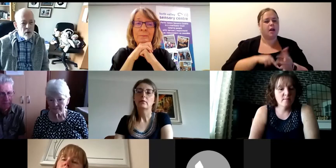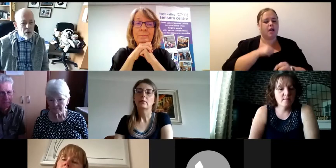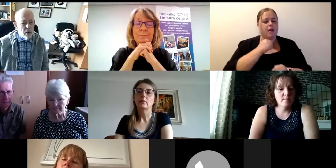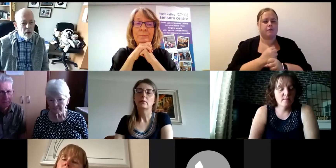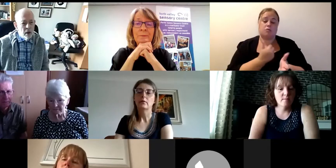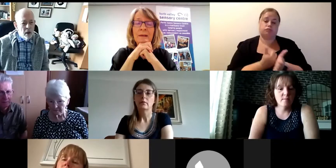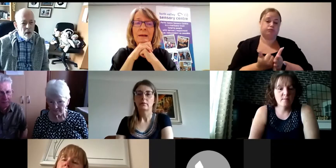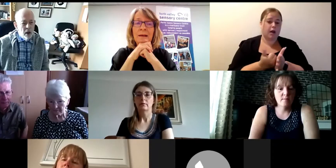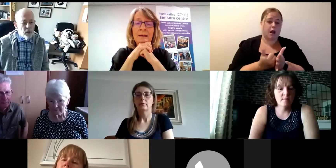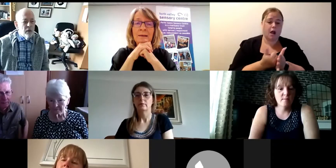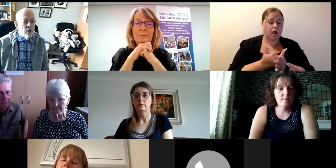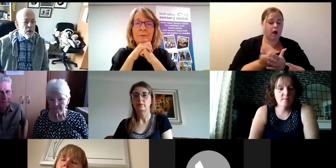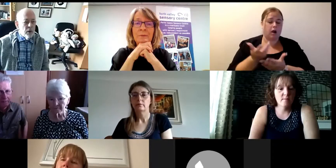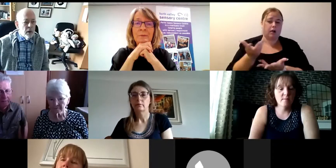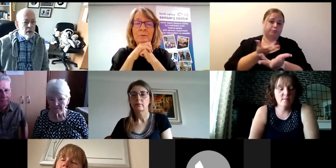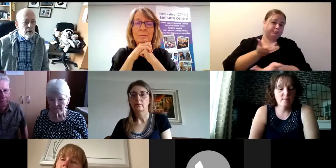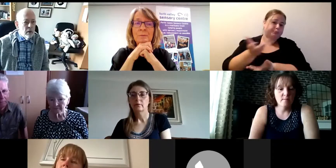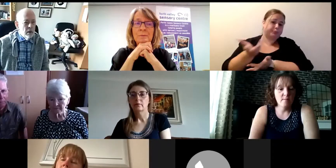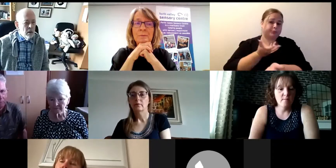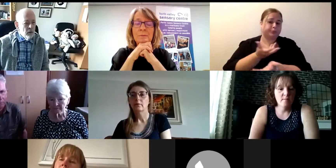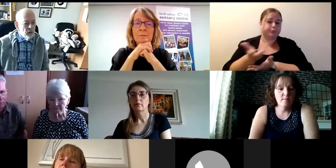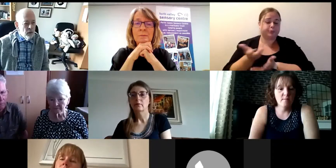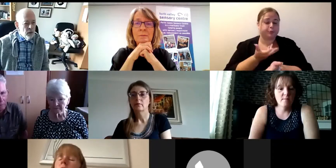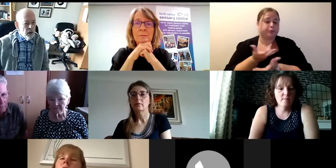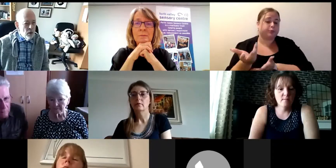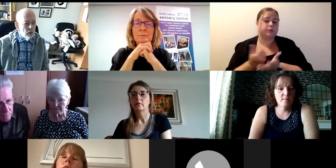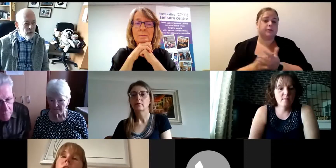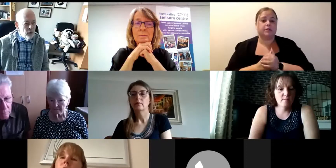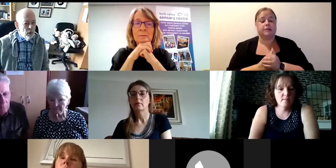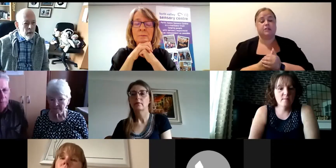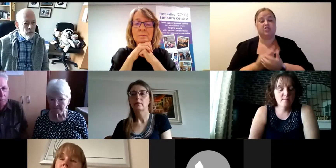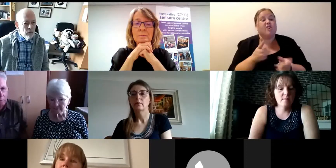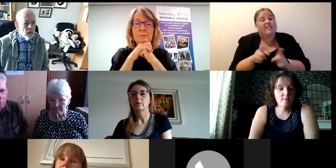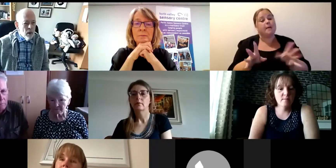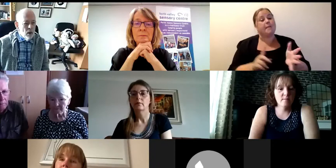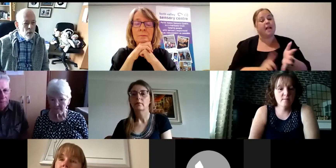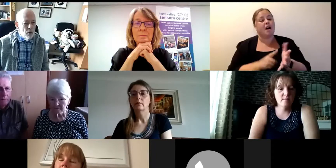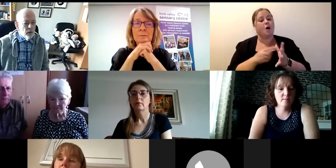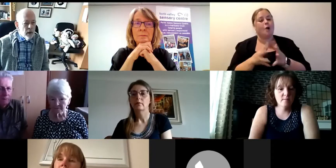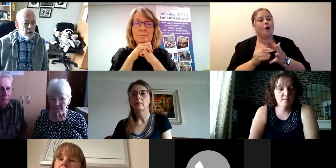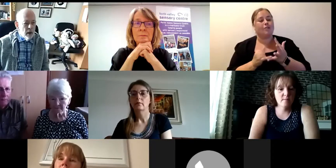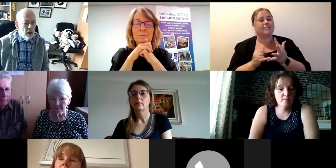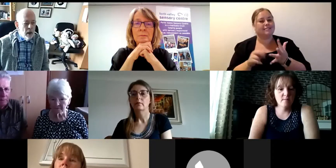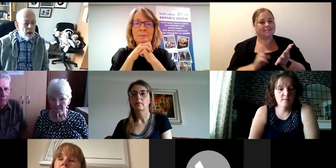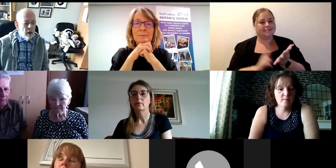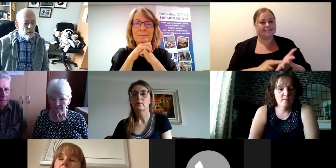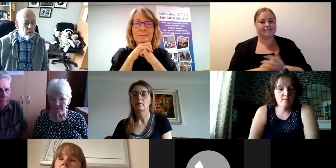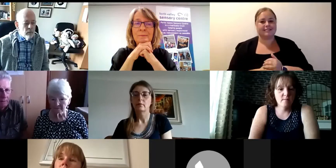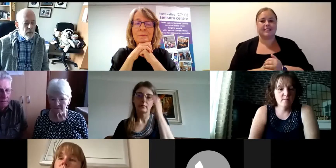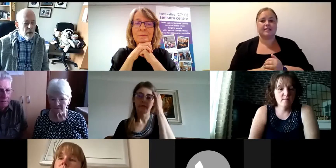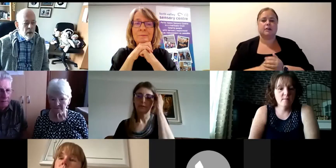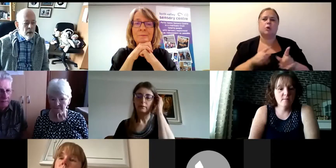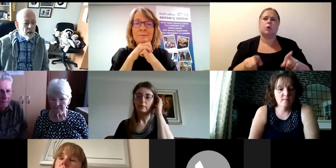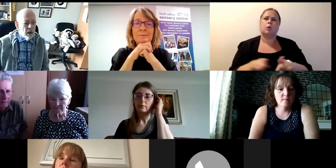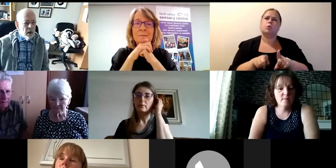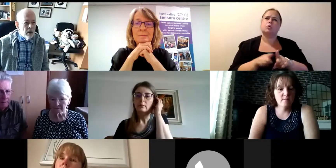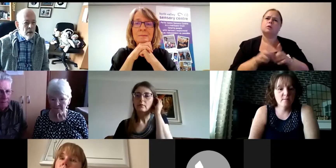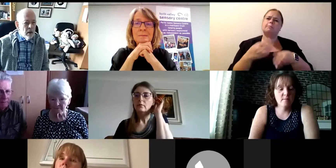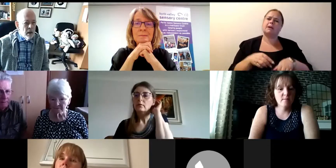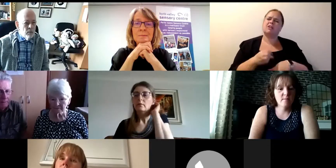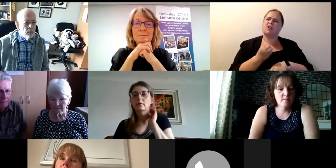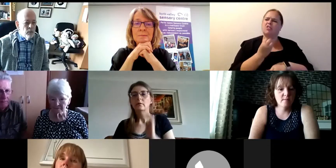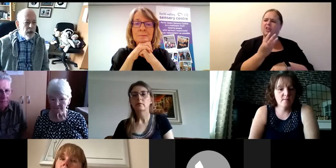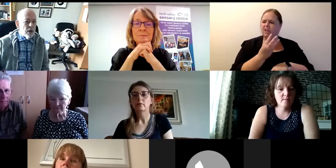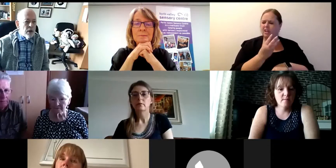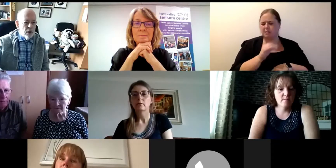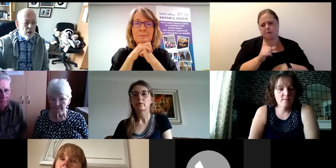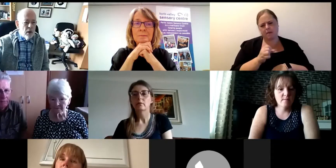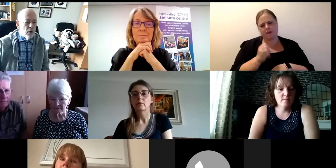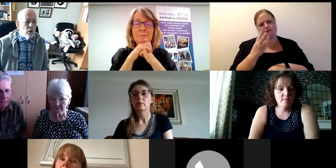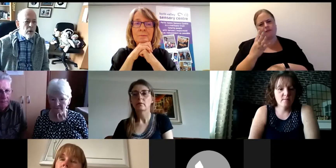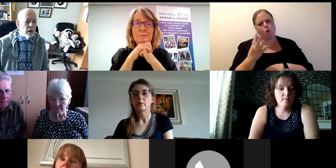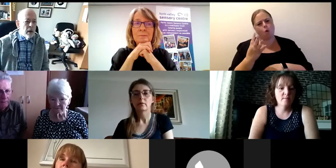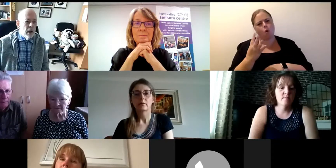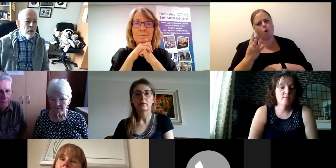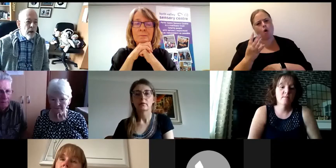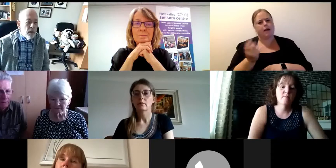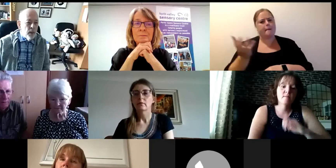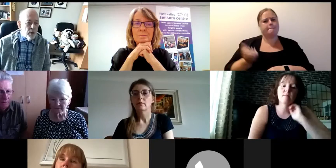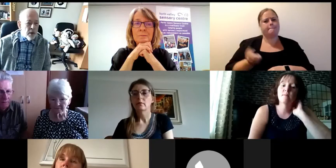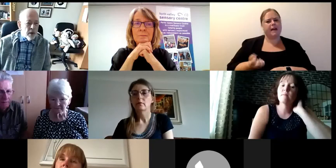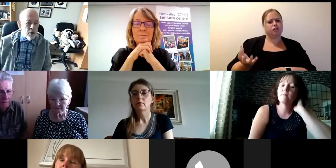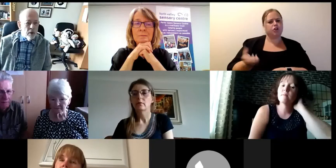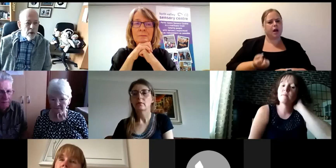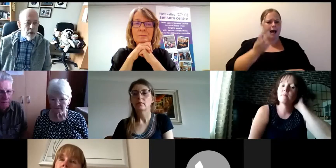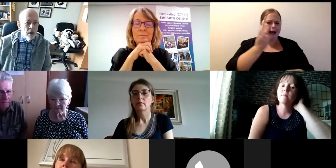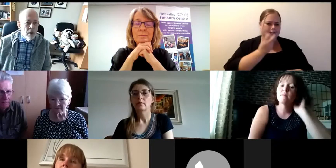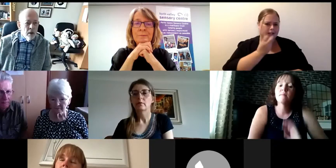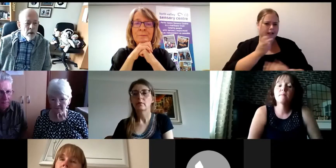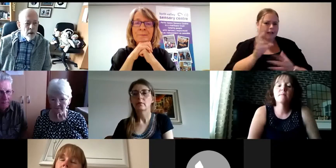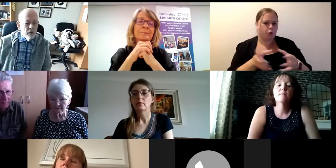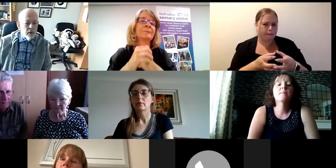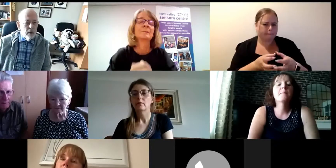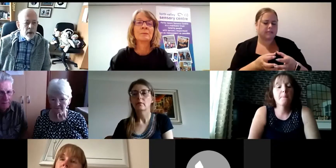I think I've also done three or four of the elderly people's sessions that they have sometimes